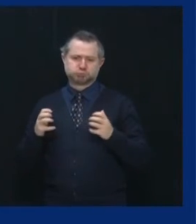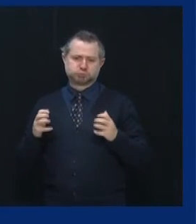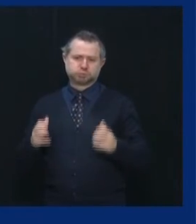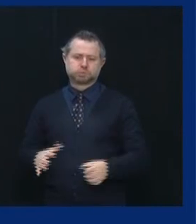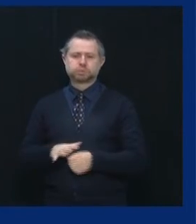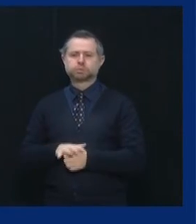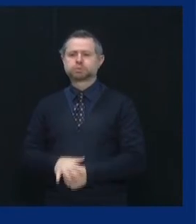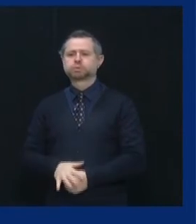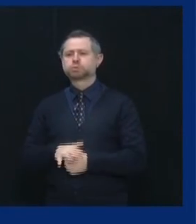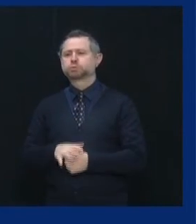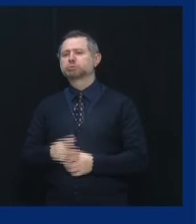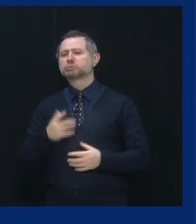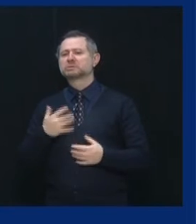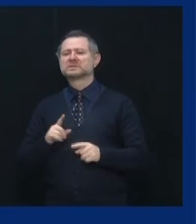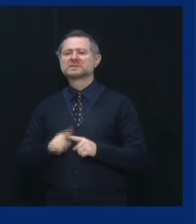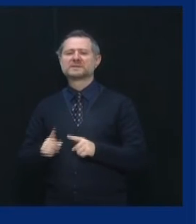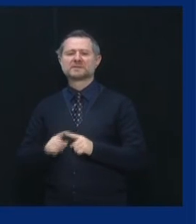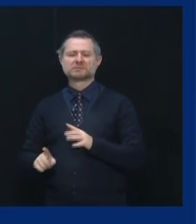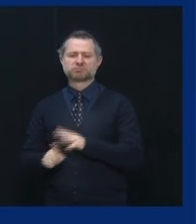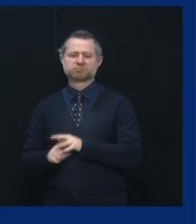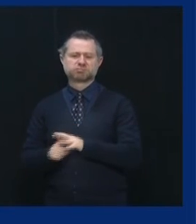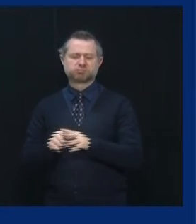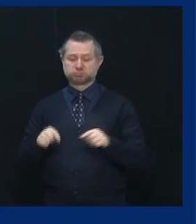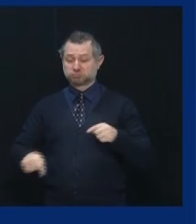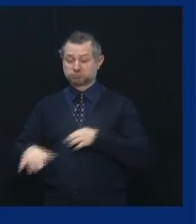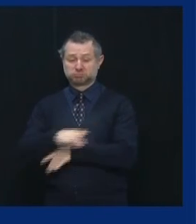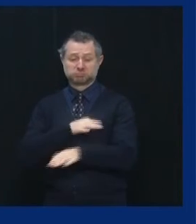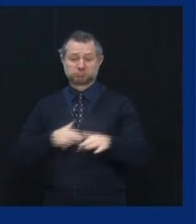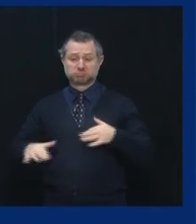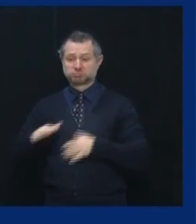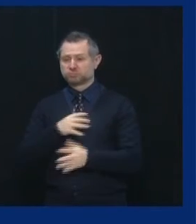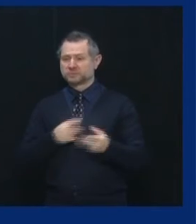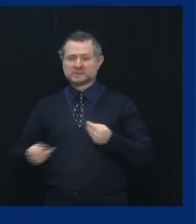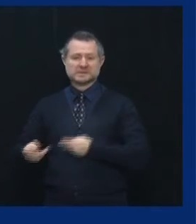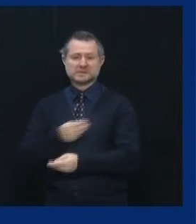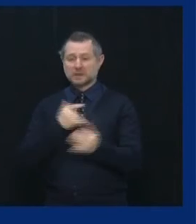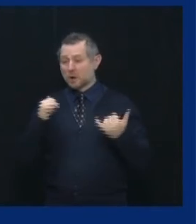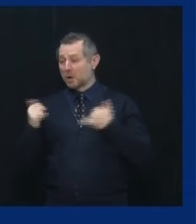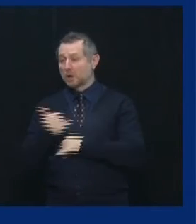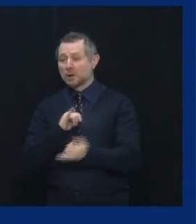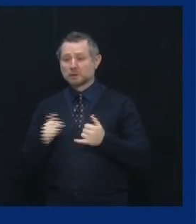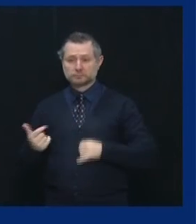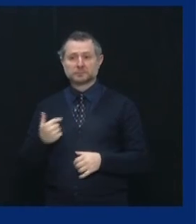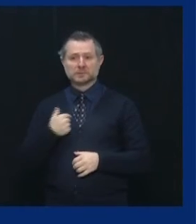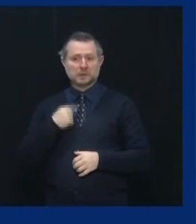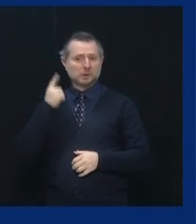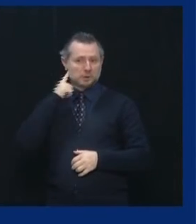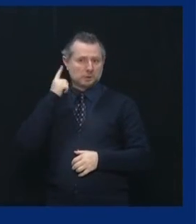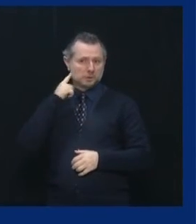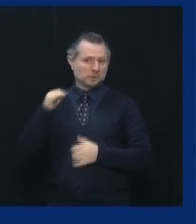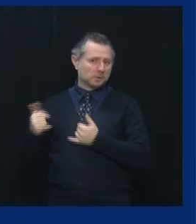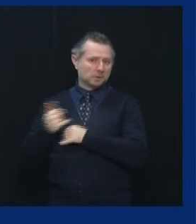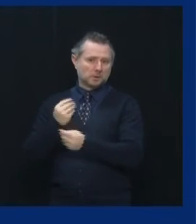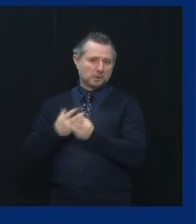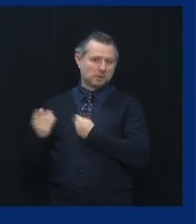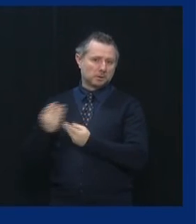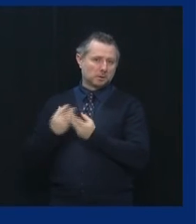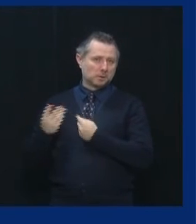NEW YORK CITY IS UNDER TRUE